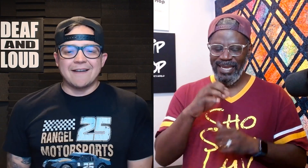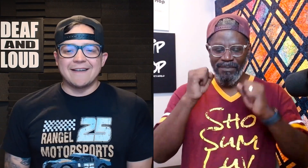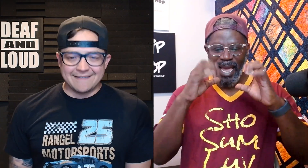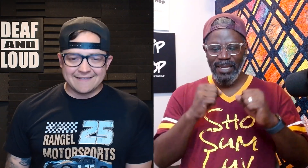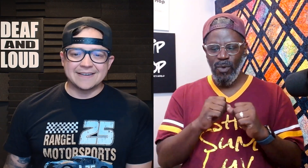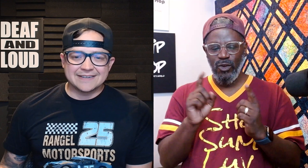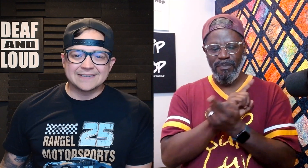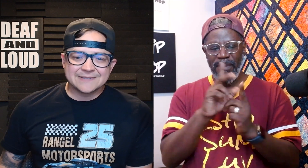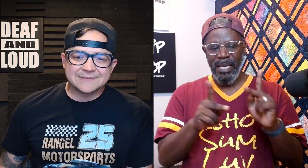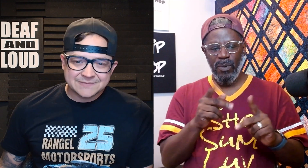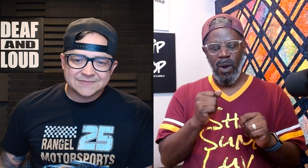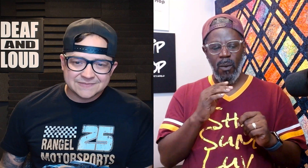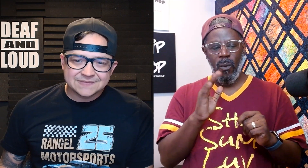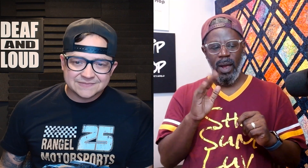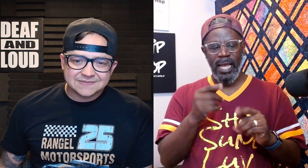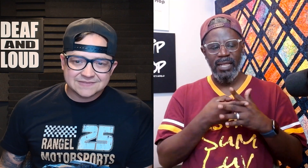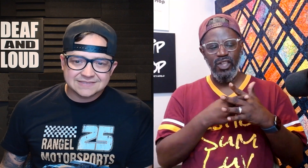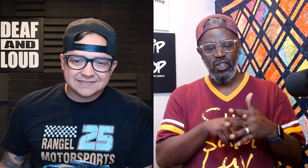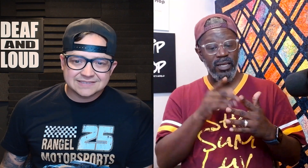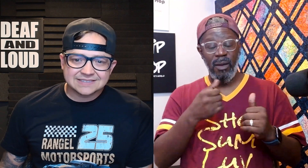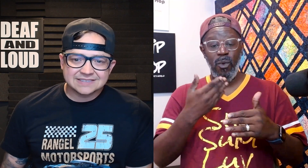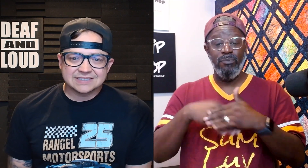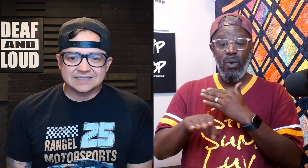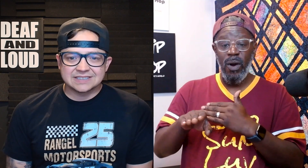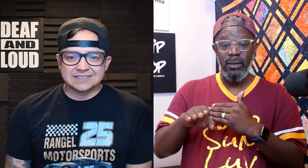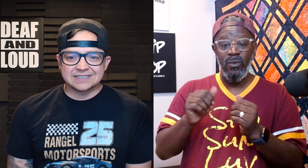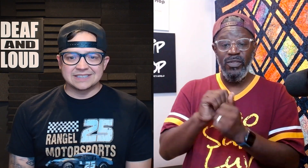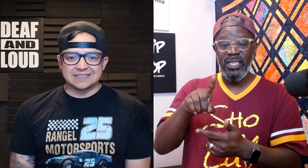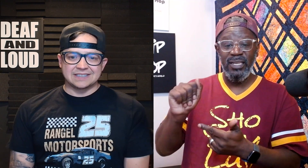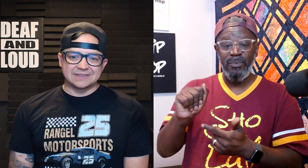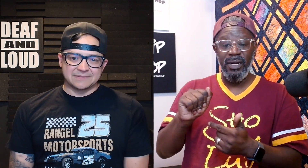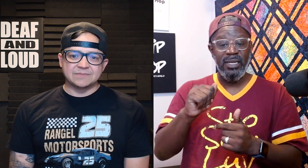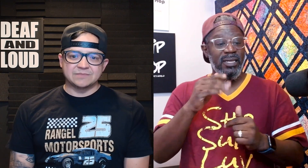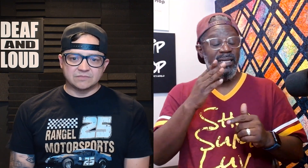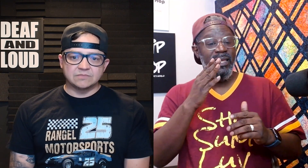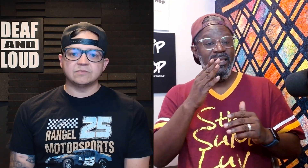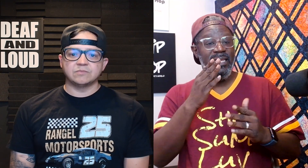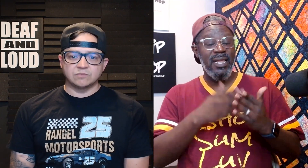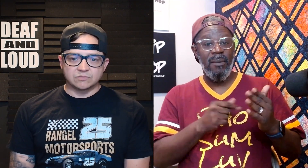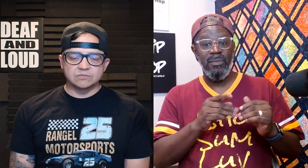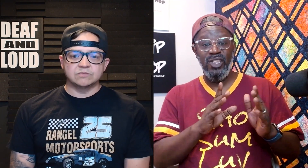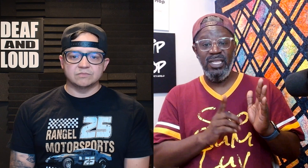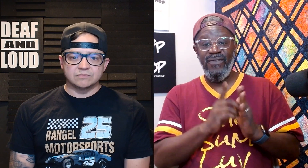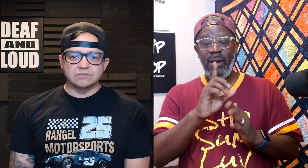It's amazing when you meet people and where they got their start. Some were born with a disability, some just develop